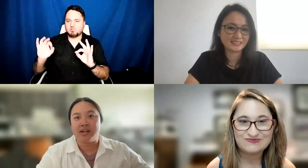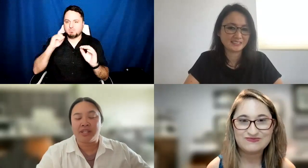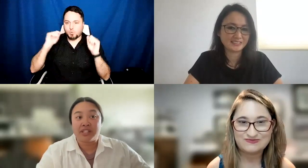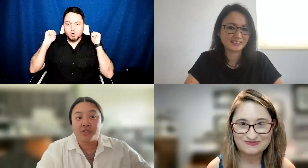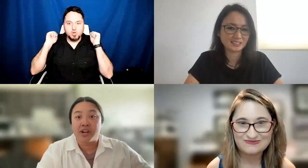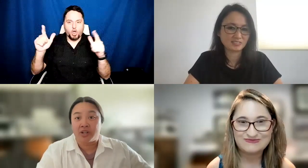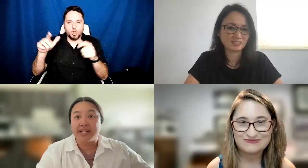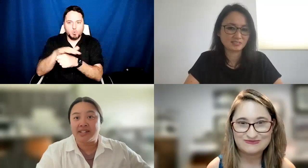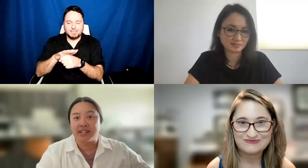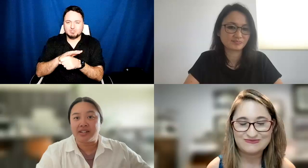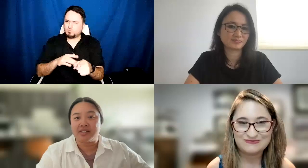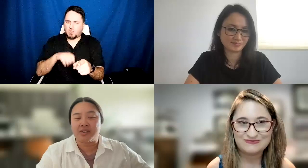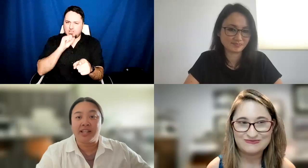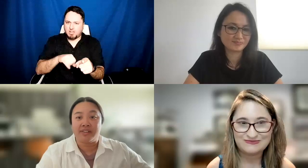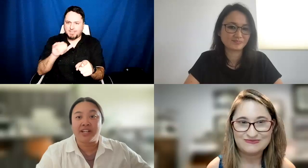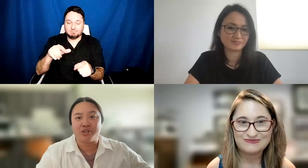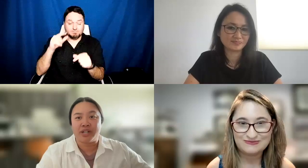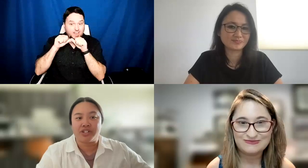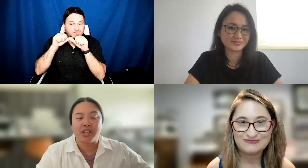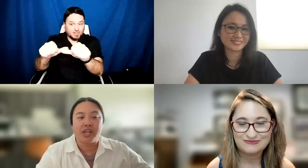and that's forever lasting, so I love that so much.